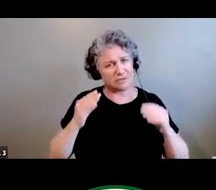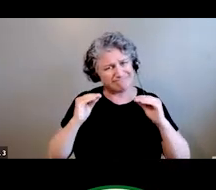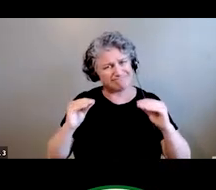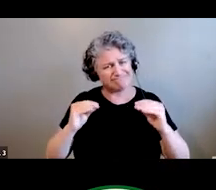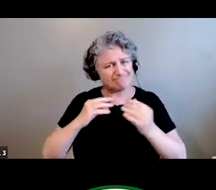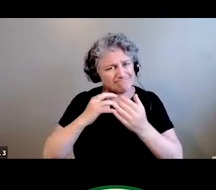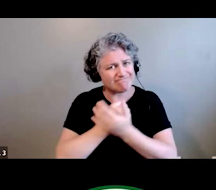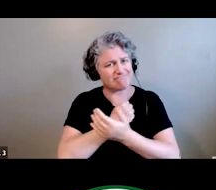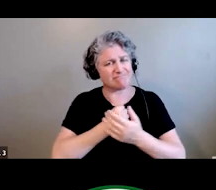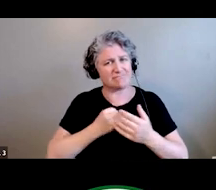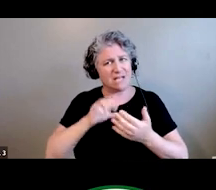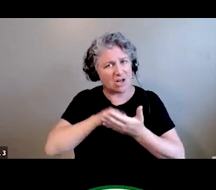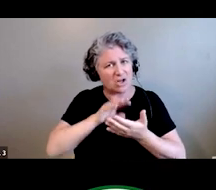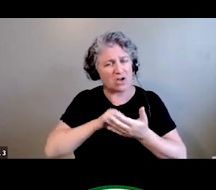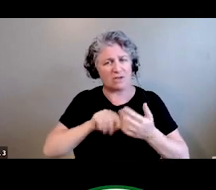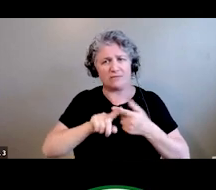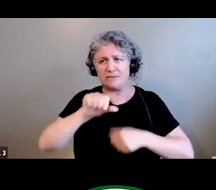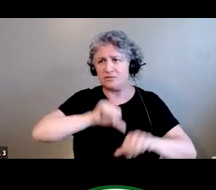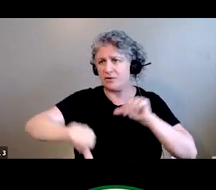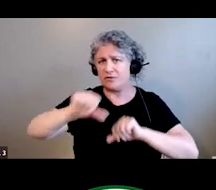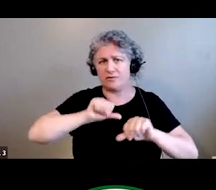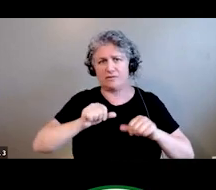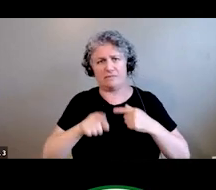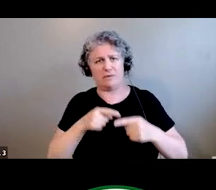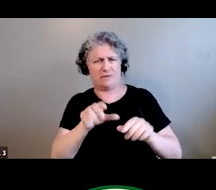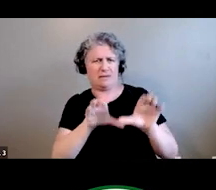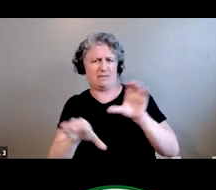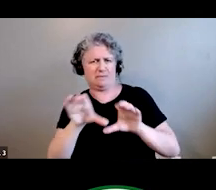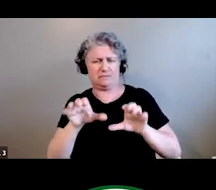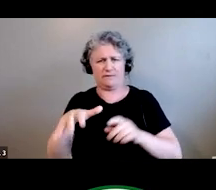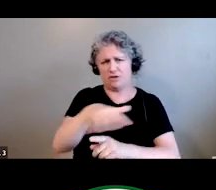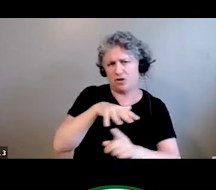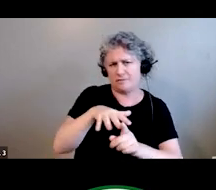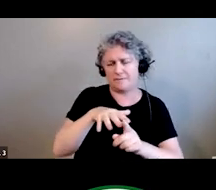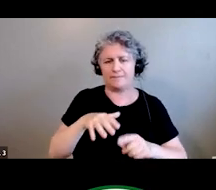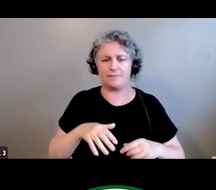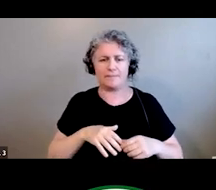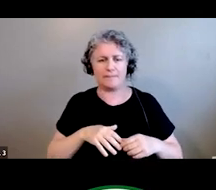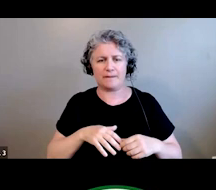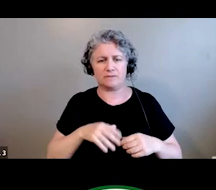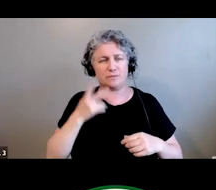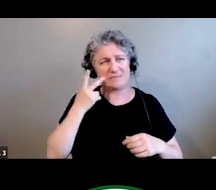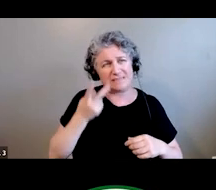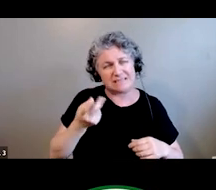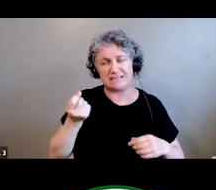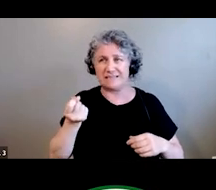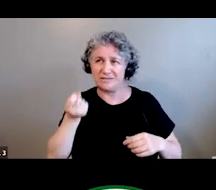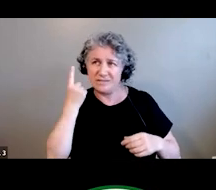sometimes hands on gives a good information and I think that is where a good place to start. Thank you.